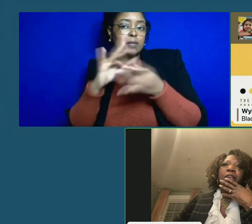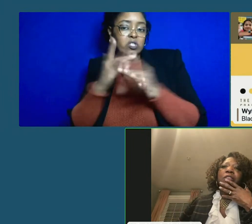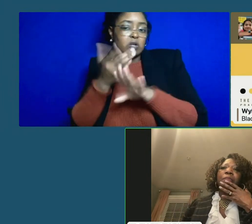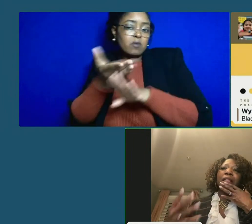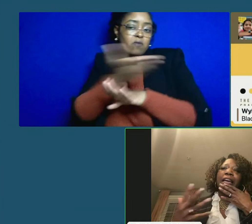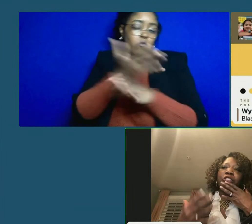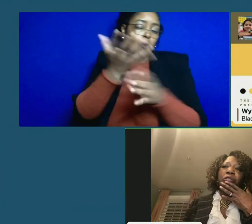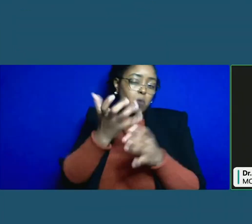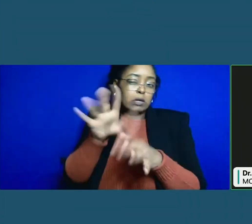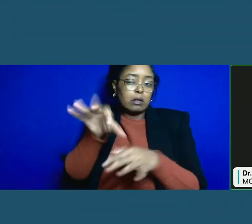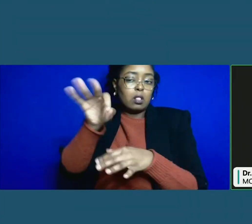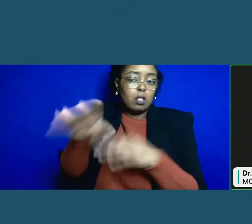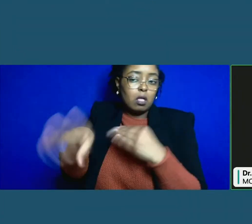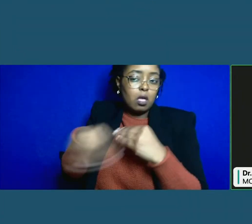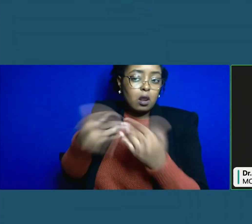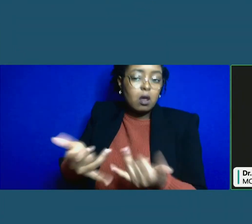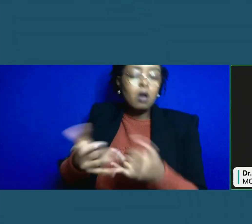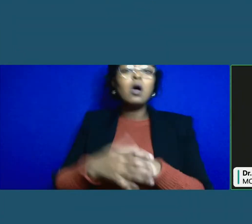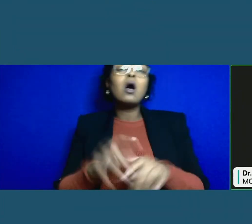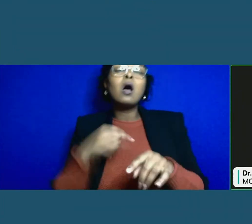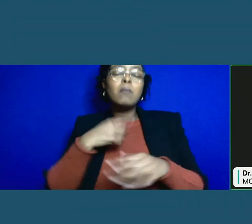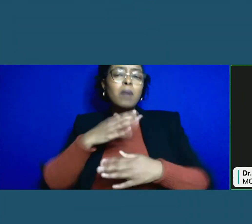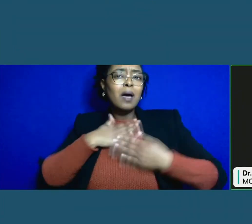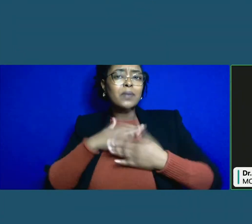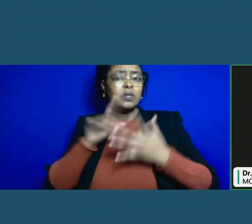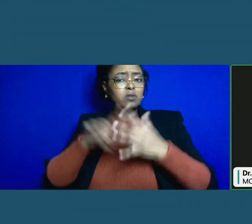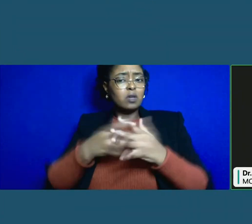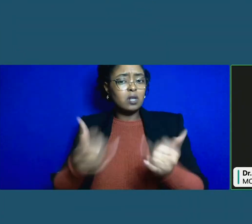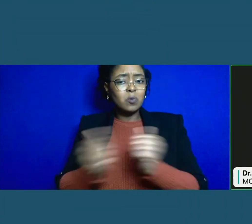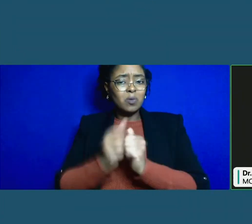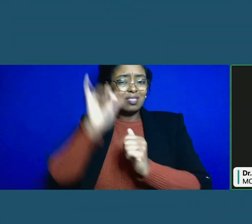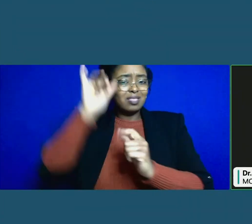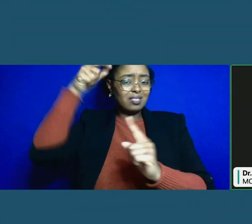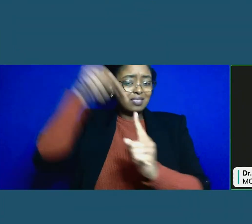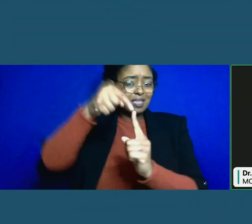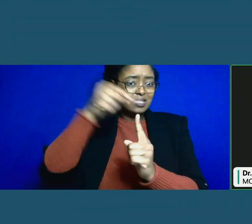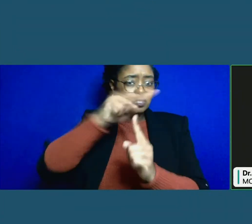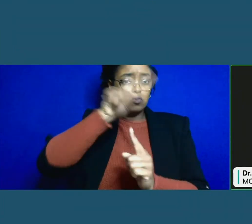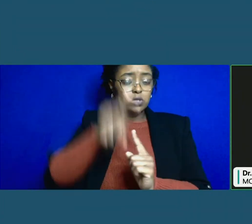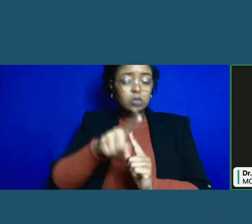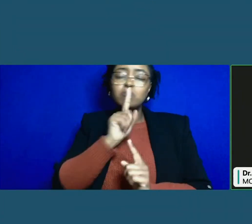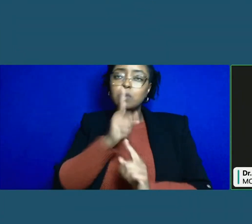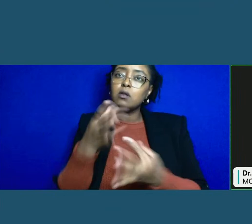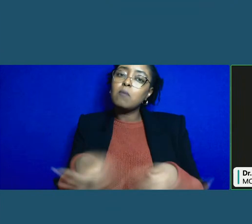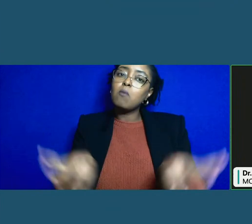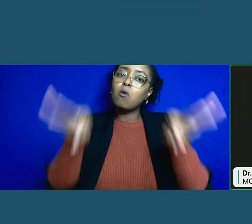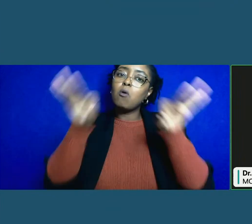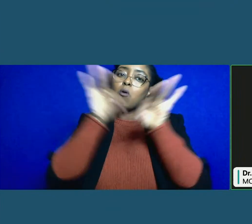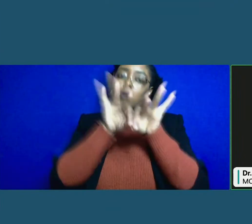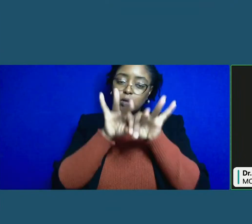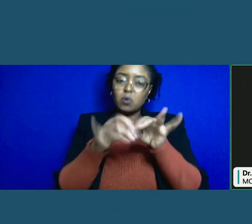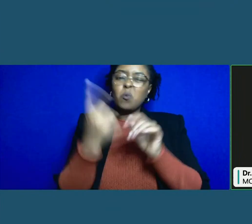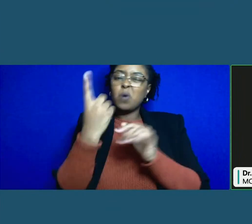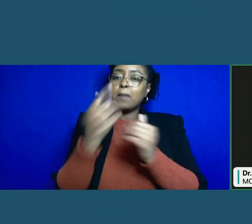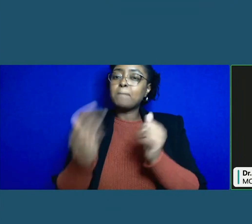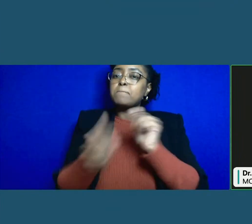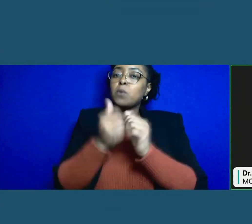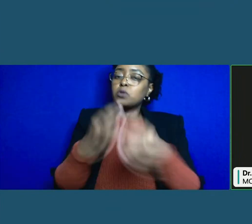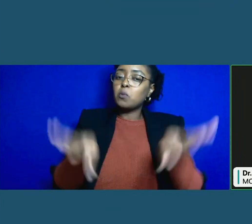you bring forward to us tonight, So I forgot to mention it earlier and just wanted to make sure I do it. So I'm glad you